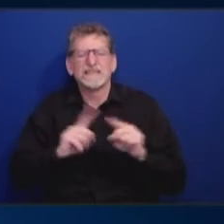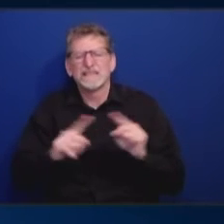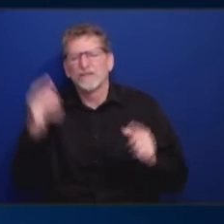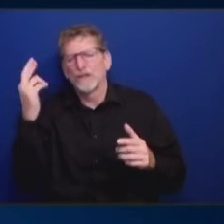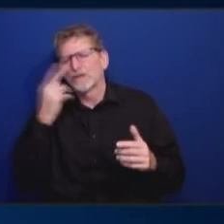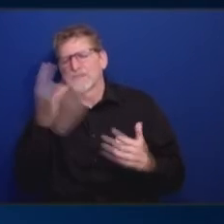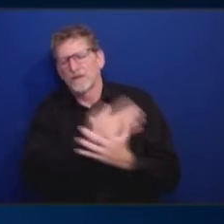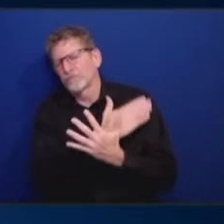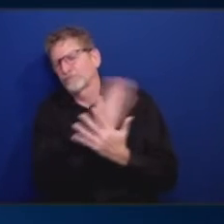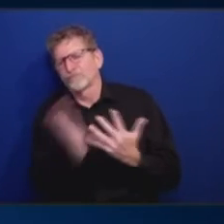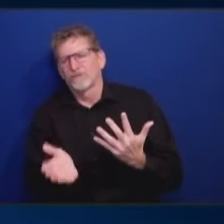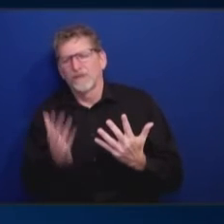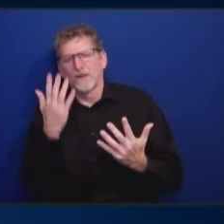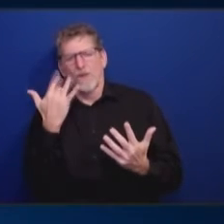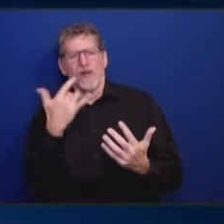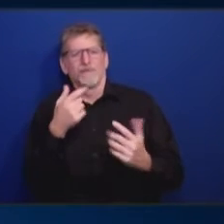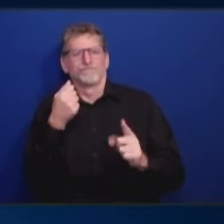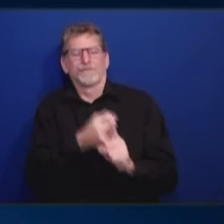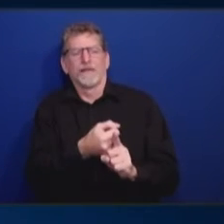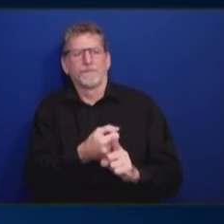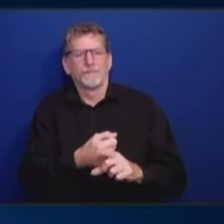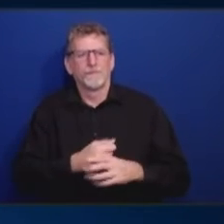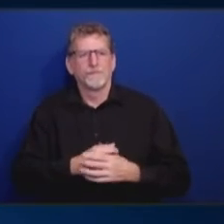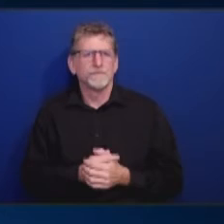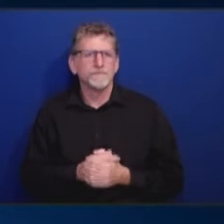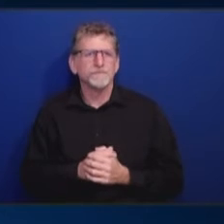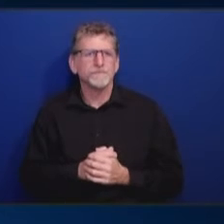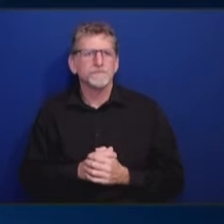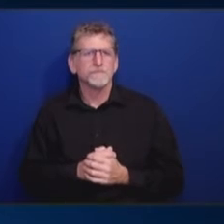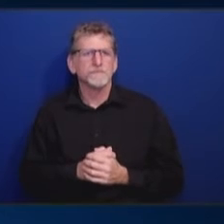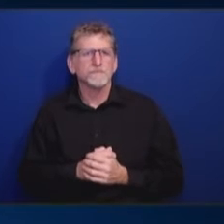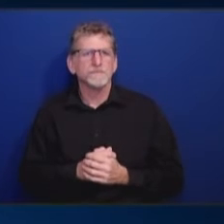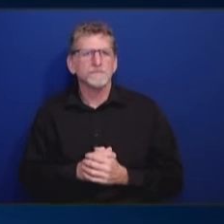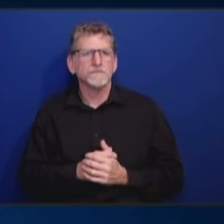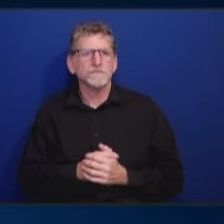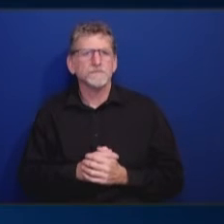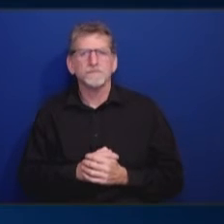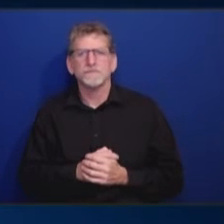And 2021 was a bad year, but as you can see, the years have been getting bad.